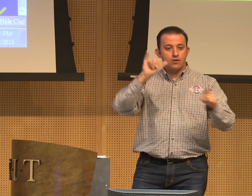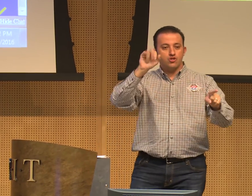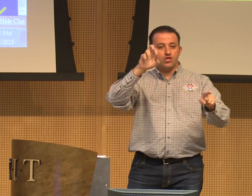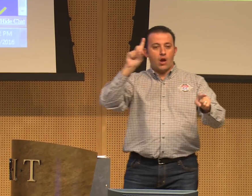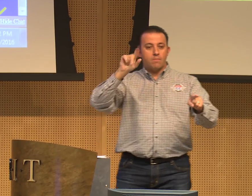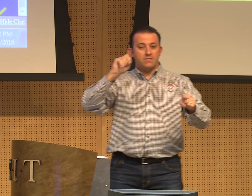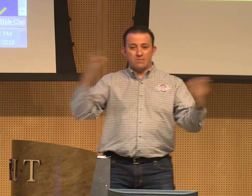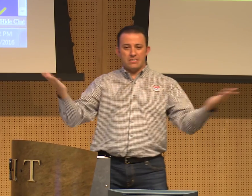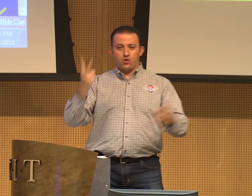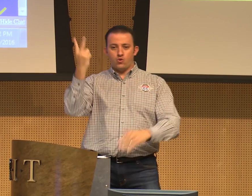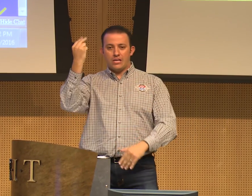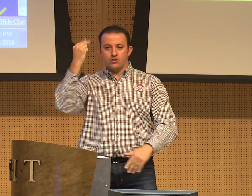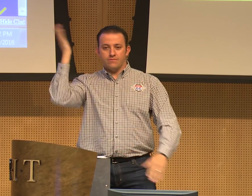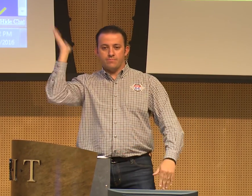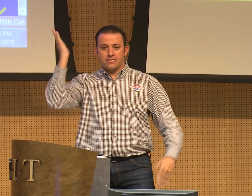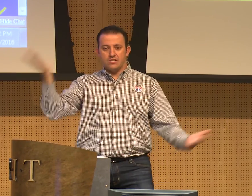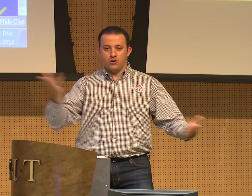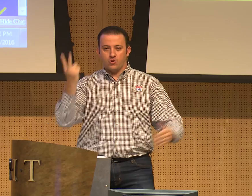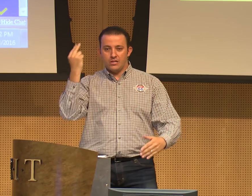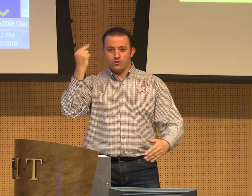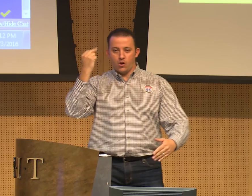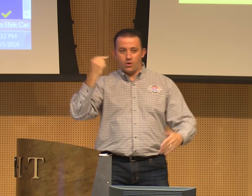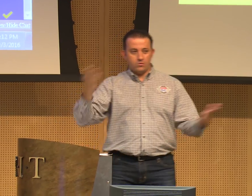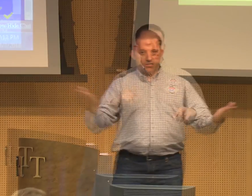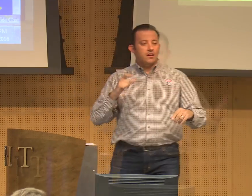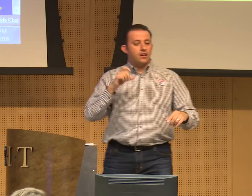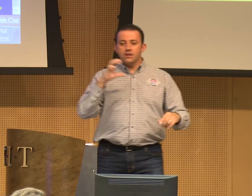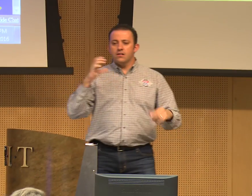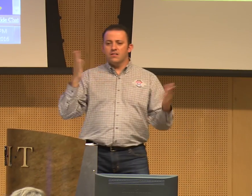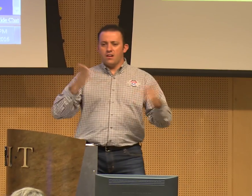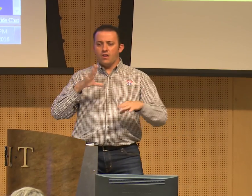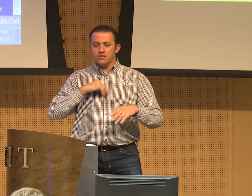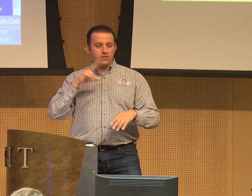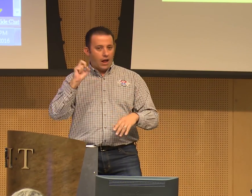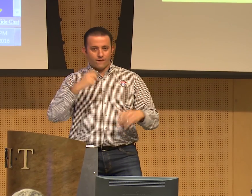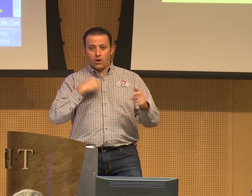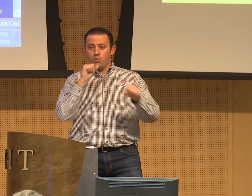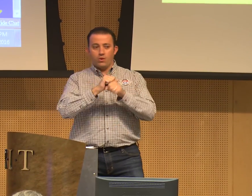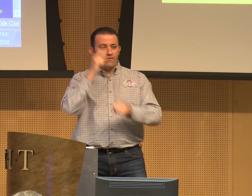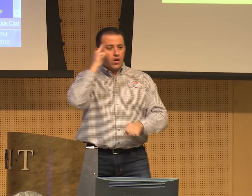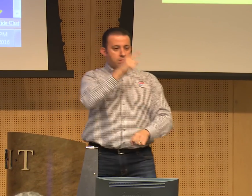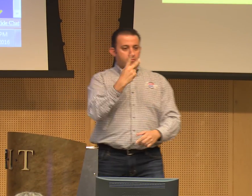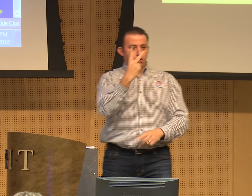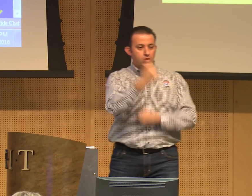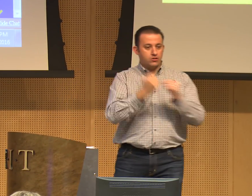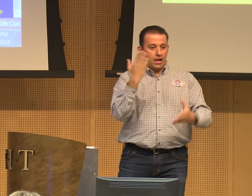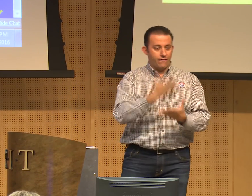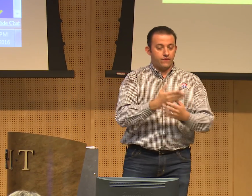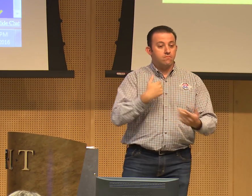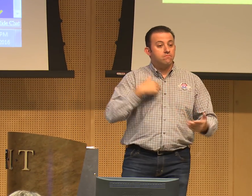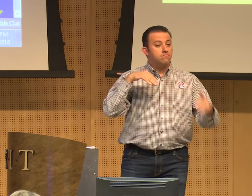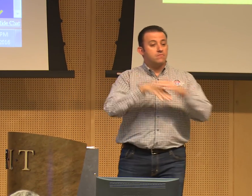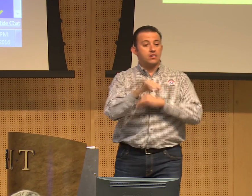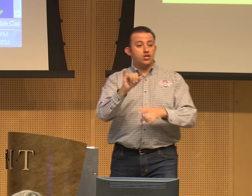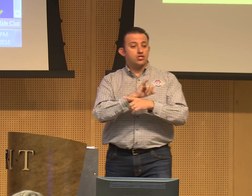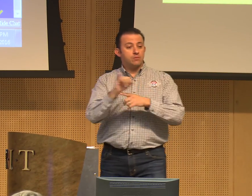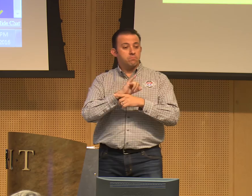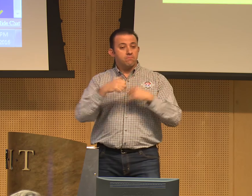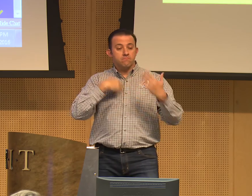Jarrod Musano was here a couple of years ago, two years ago. So, yes. I worked with Jarrod for 2 1/2 years as an intern,